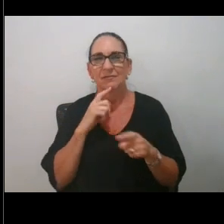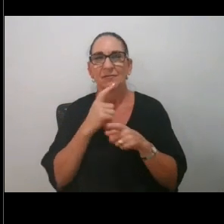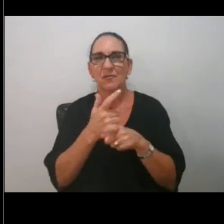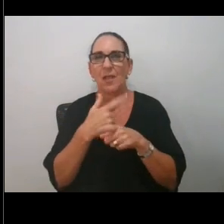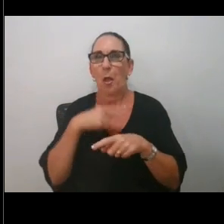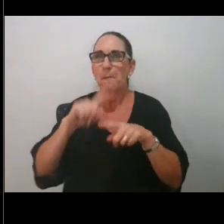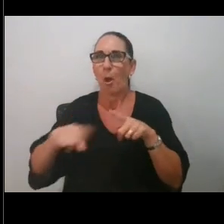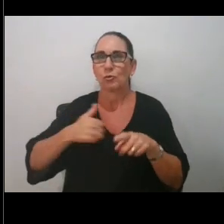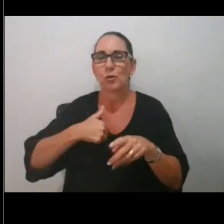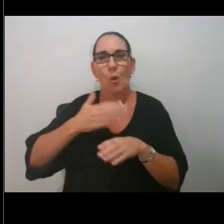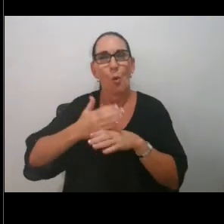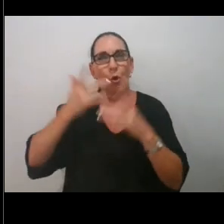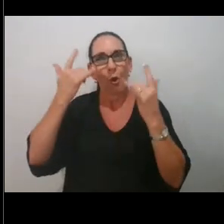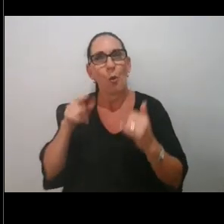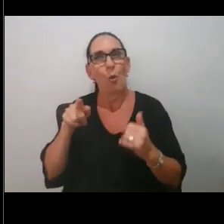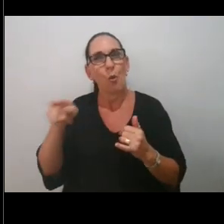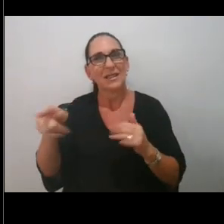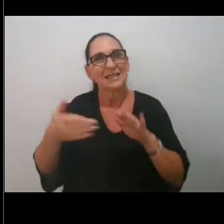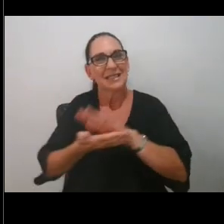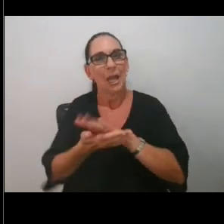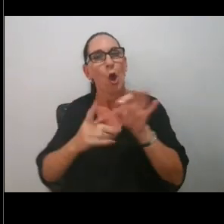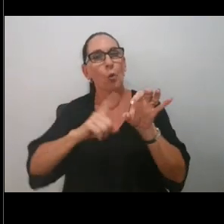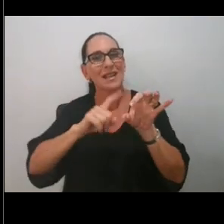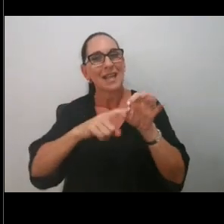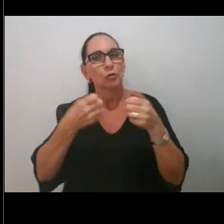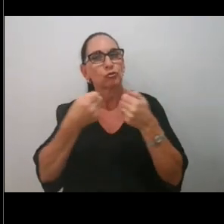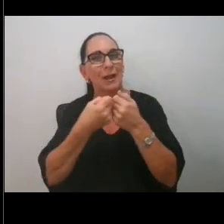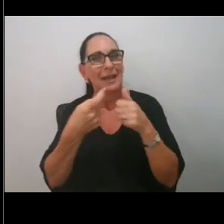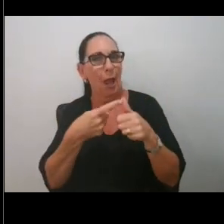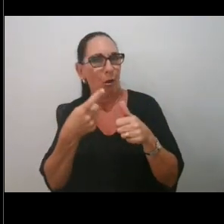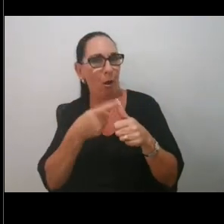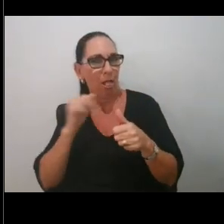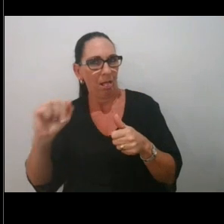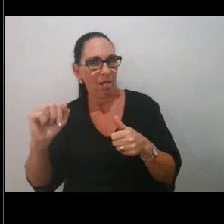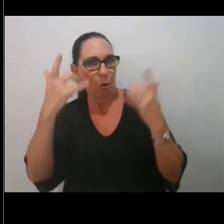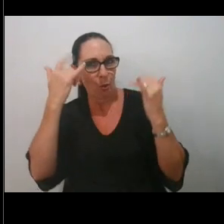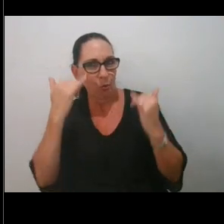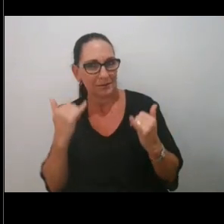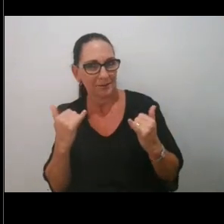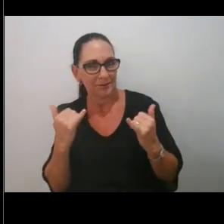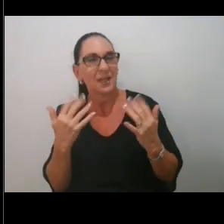the Queensland Drug and Alcohol Court so I wanted to give you all just some information and an